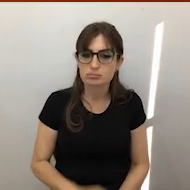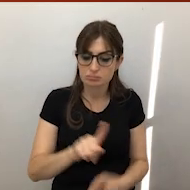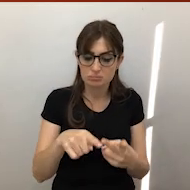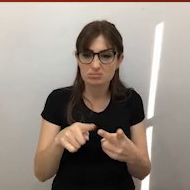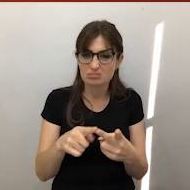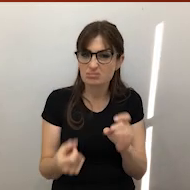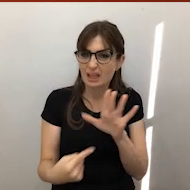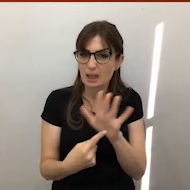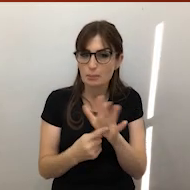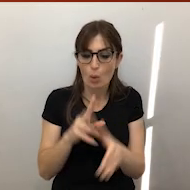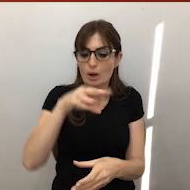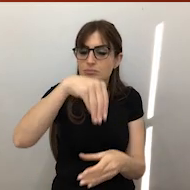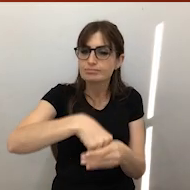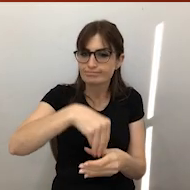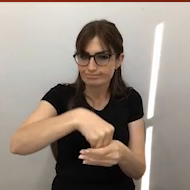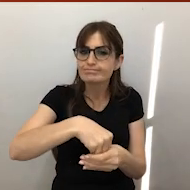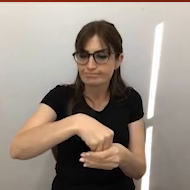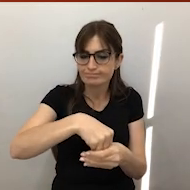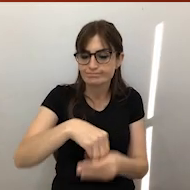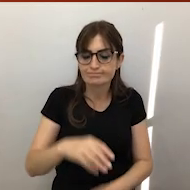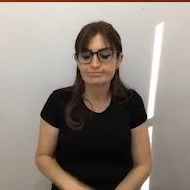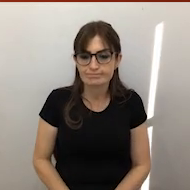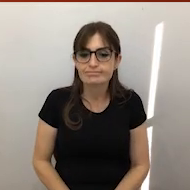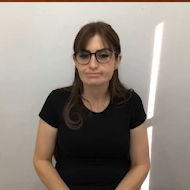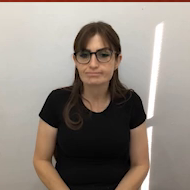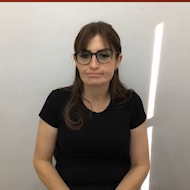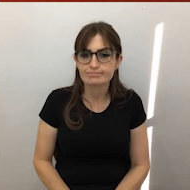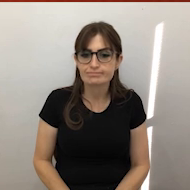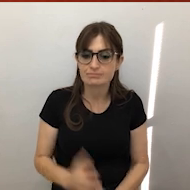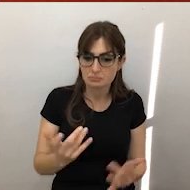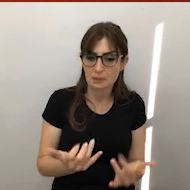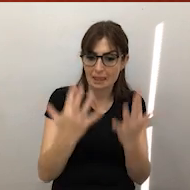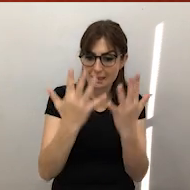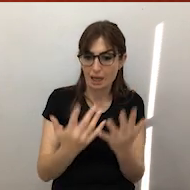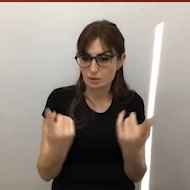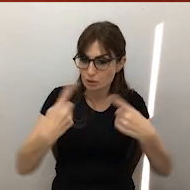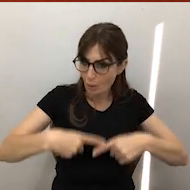Second, we'll discuss the key components of the balance sheet, the accounting equation,